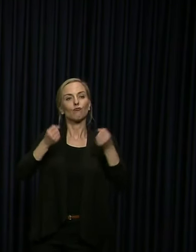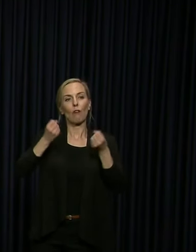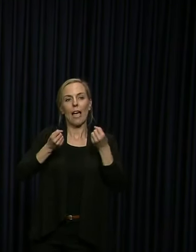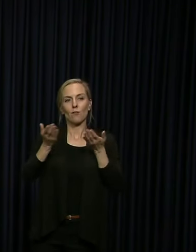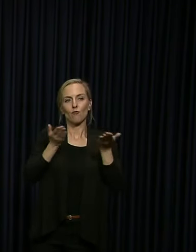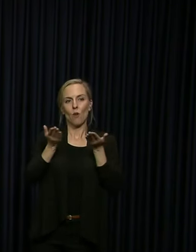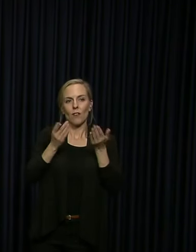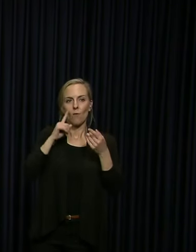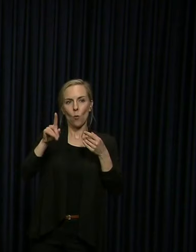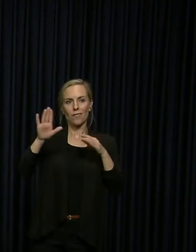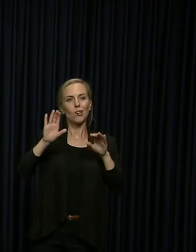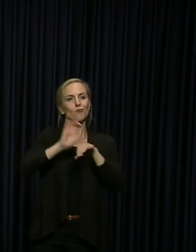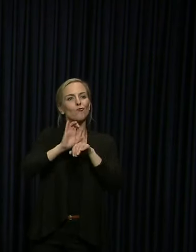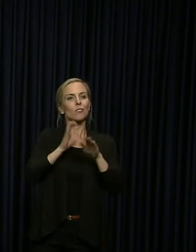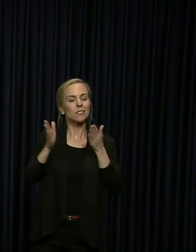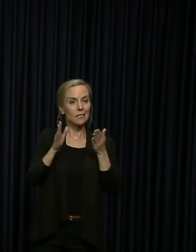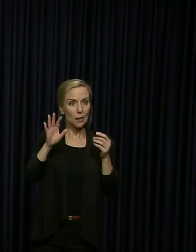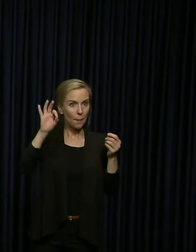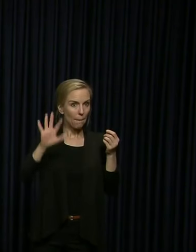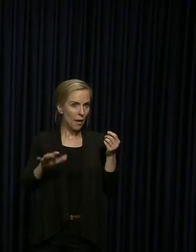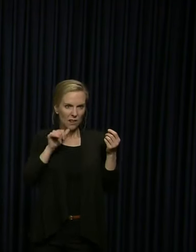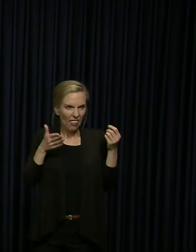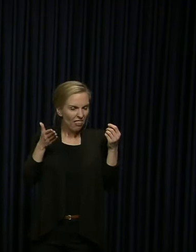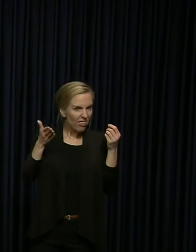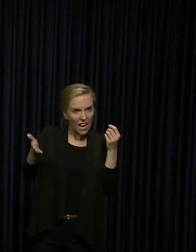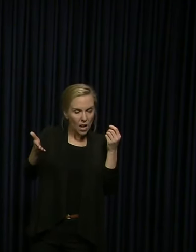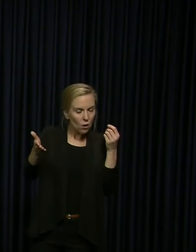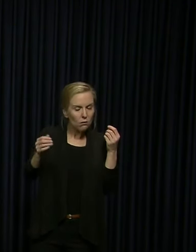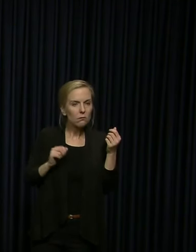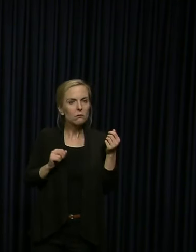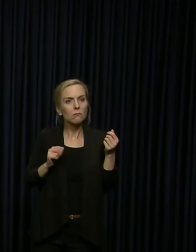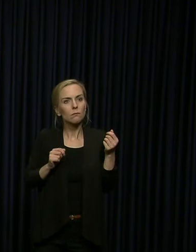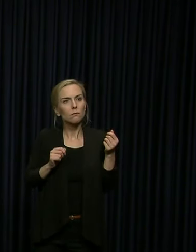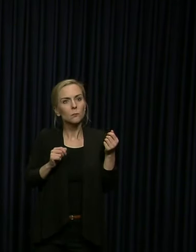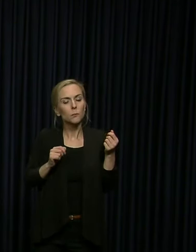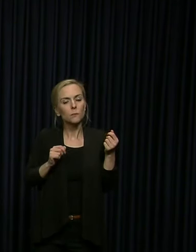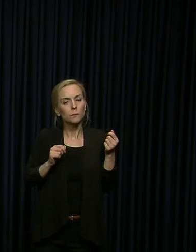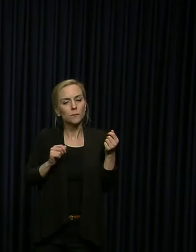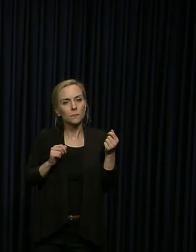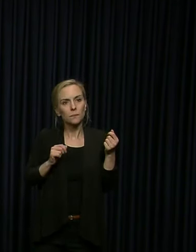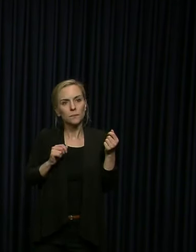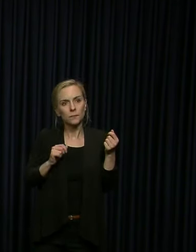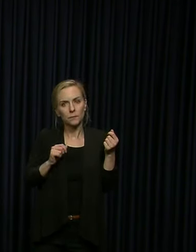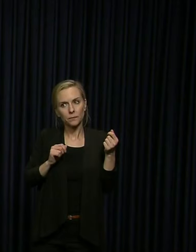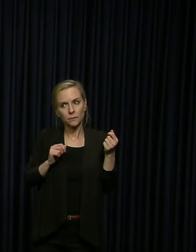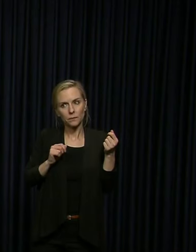BE REALLY CAREFUL ABOUT HOW YOU'RE DOING IT BECAUSE THE GOAL YOU WANT TO ACCOMPLISH IS